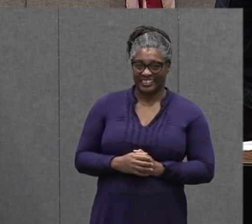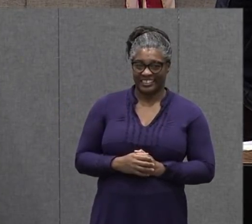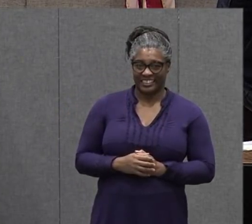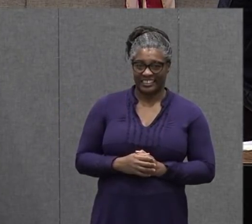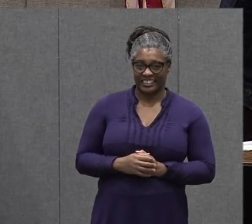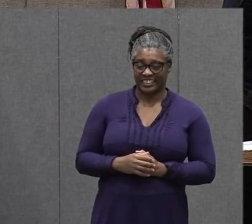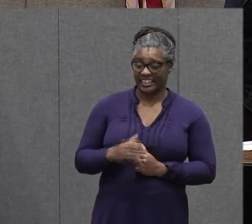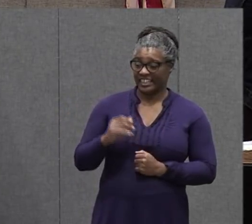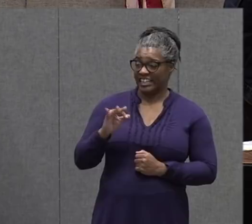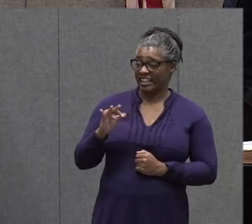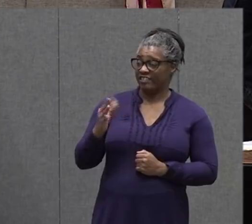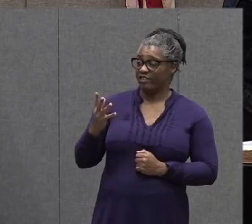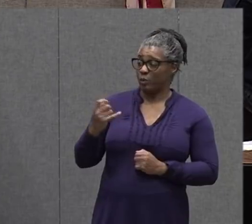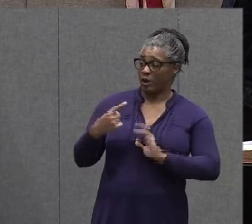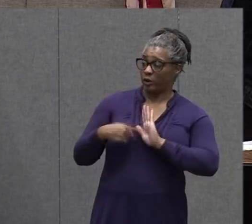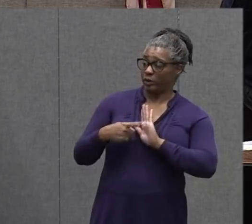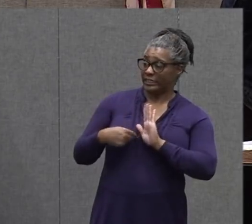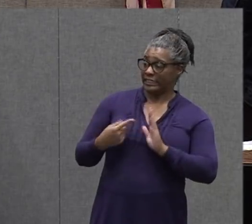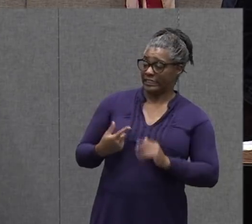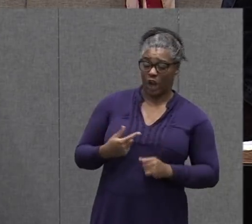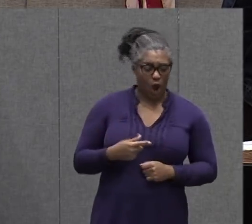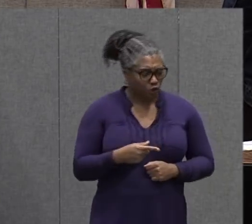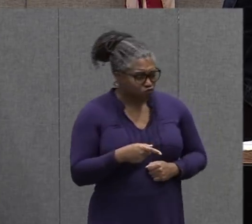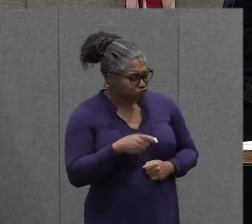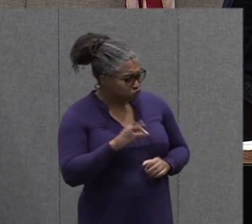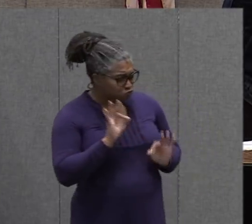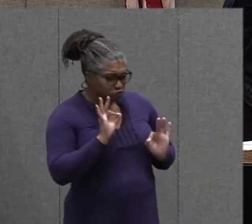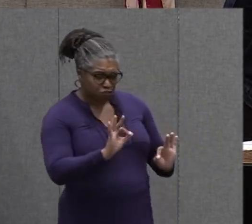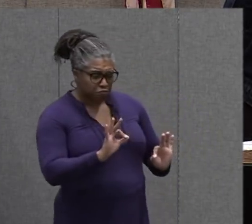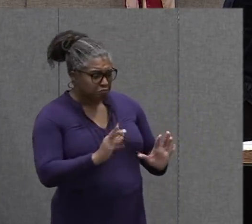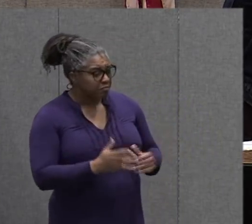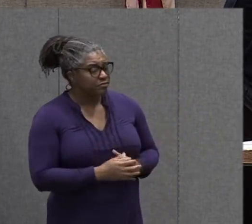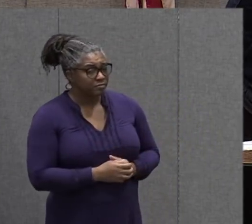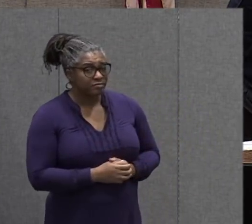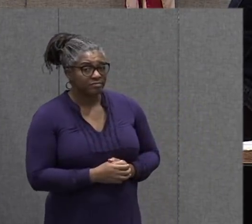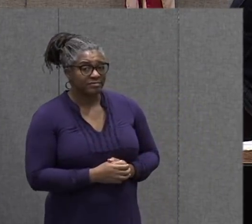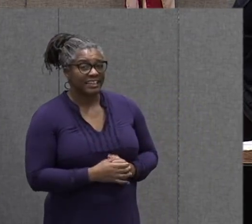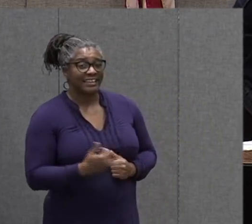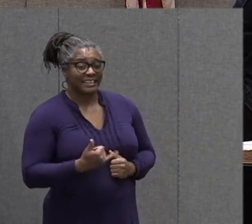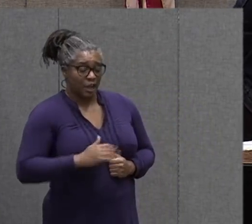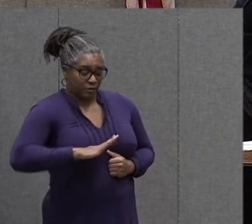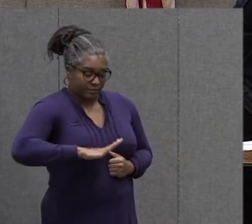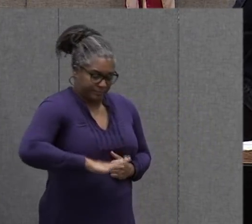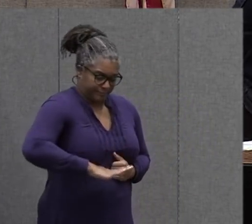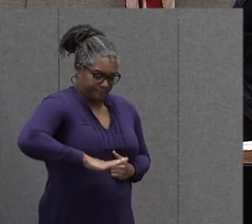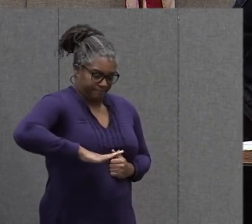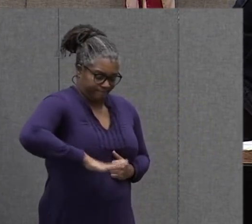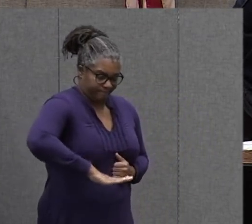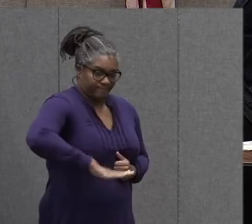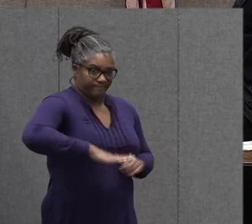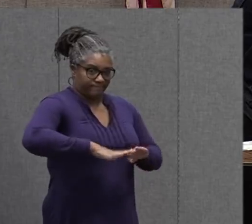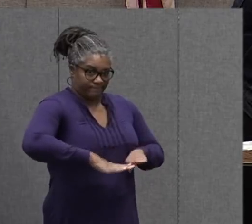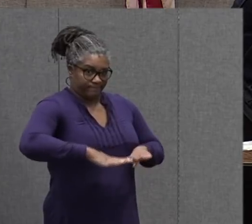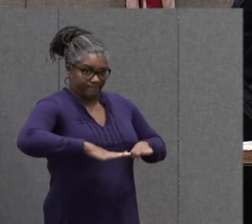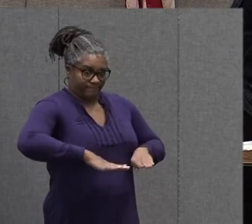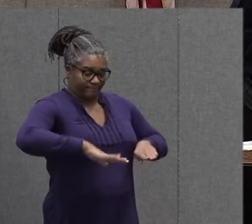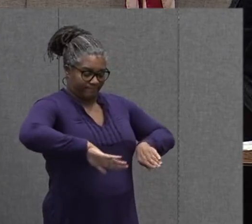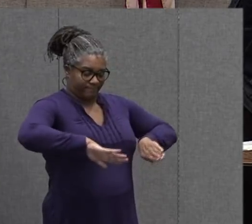[Miss Garcia] You are doing amazing. All you're gonna do now is you're going to press it down as best as you can, to create a crust. [Mr. R] Okay.